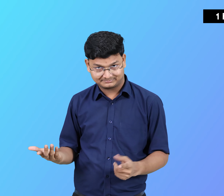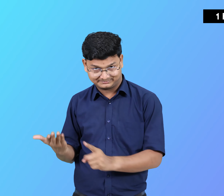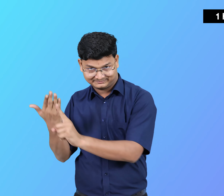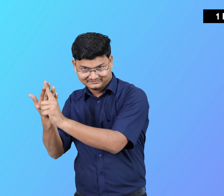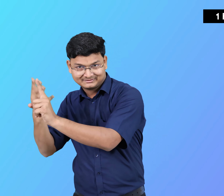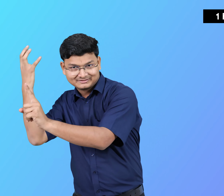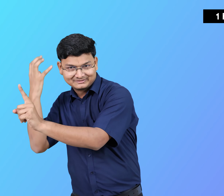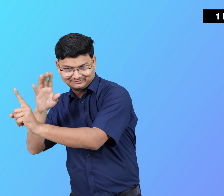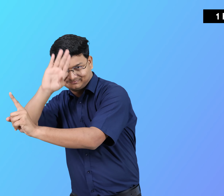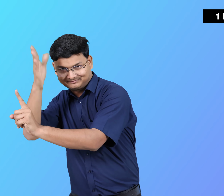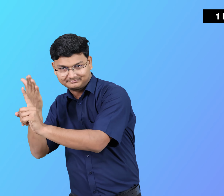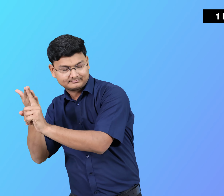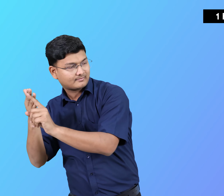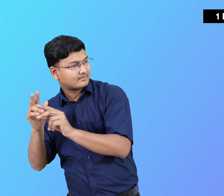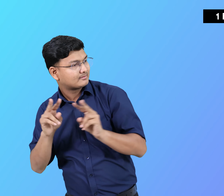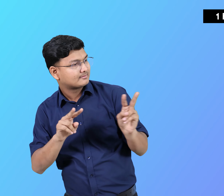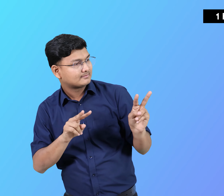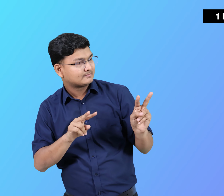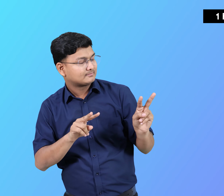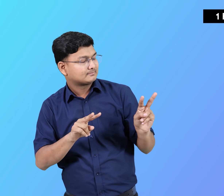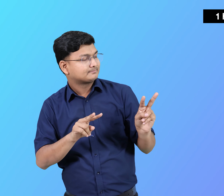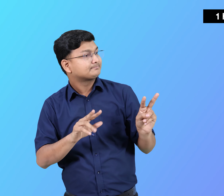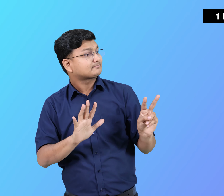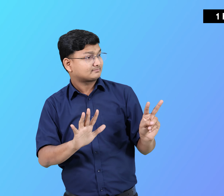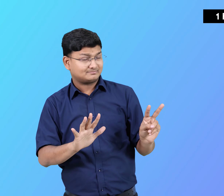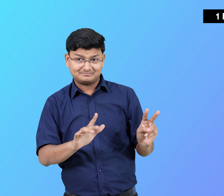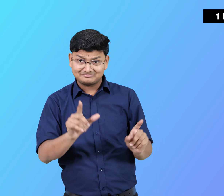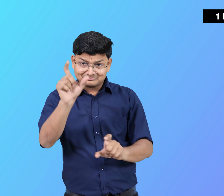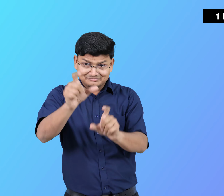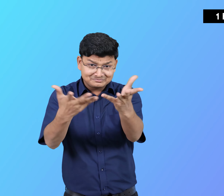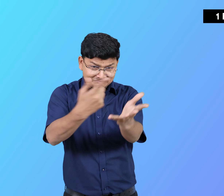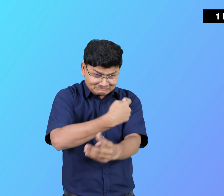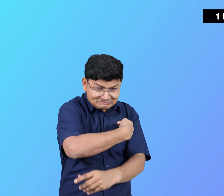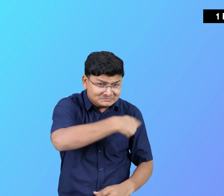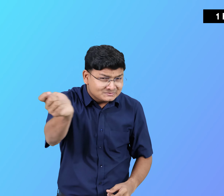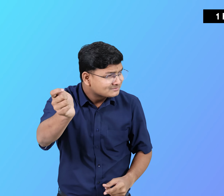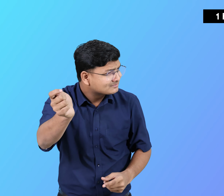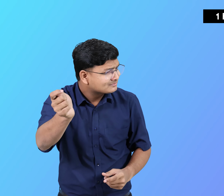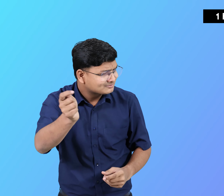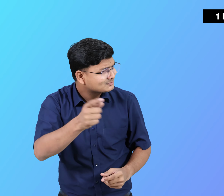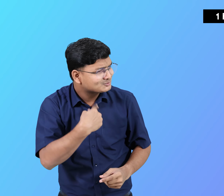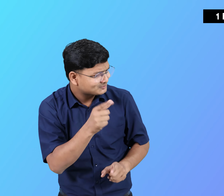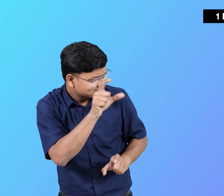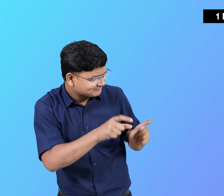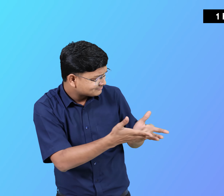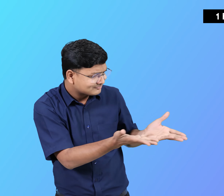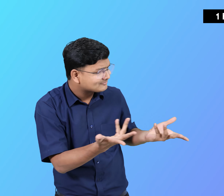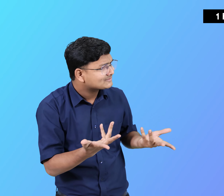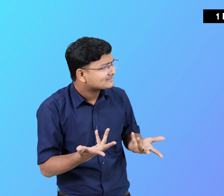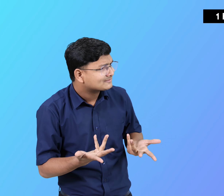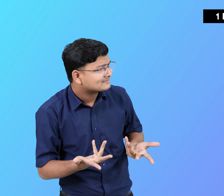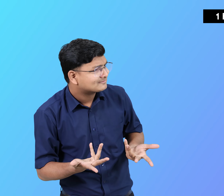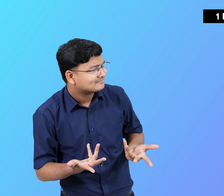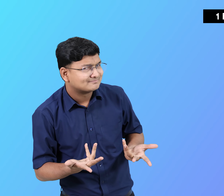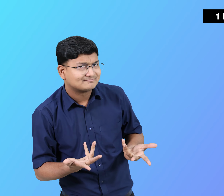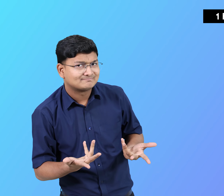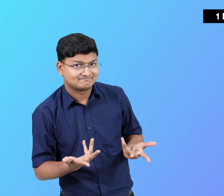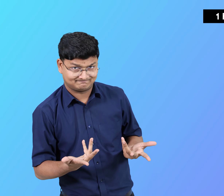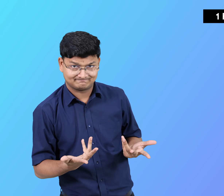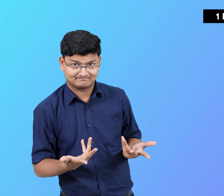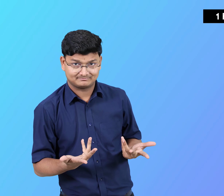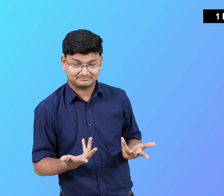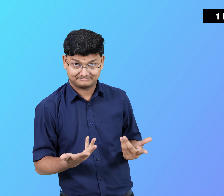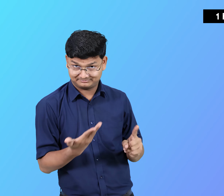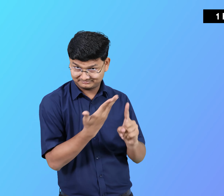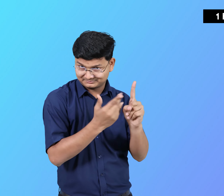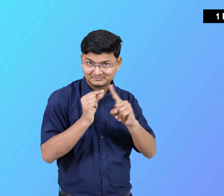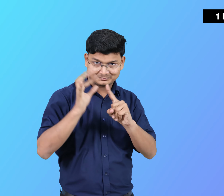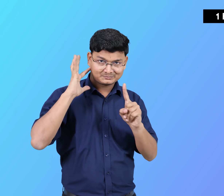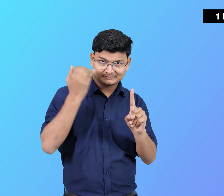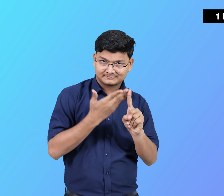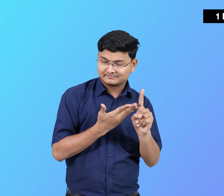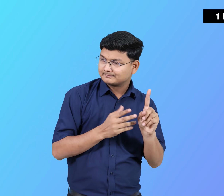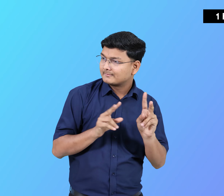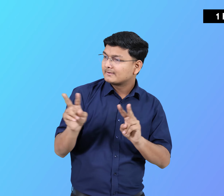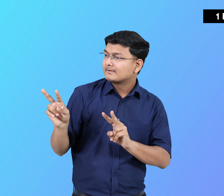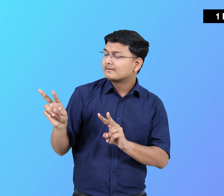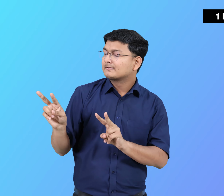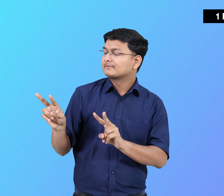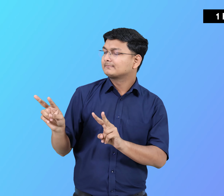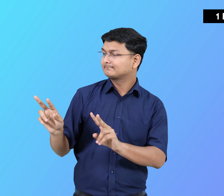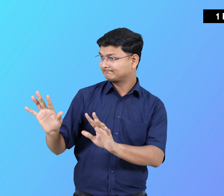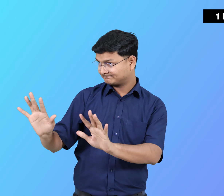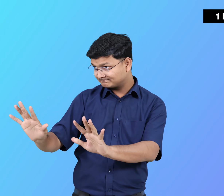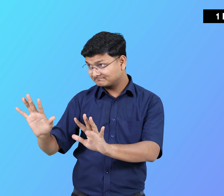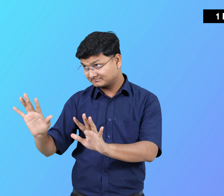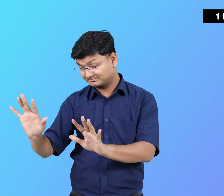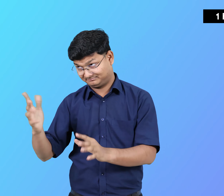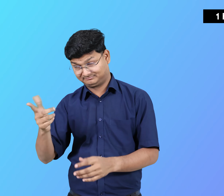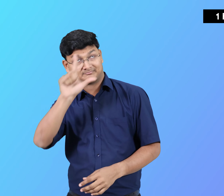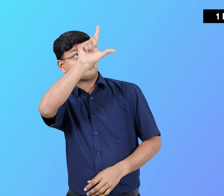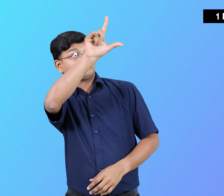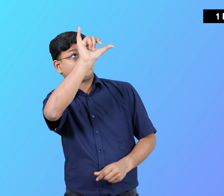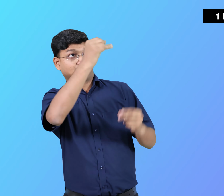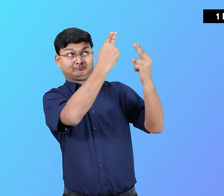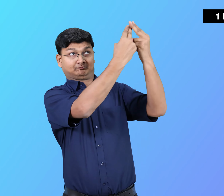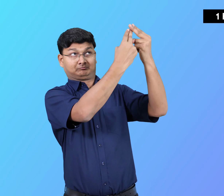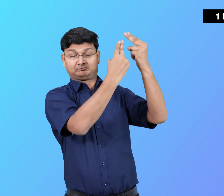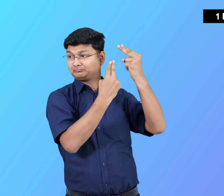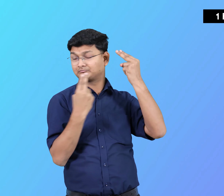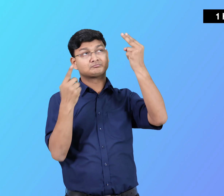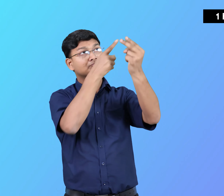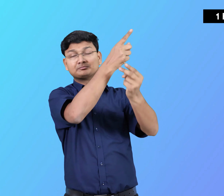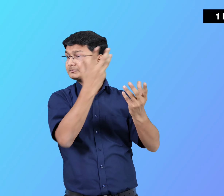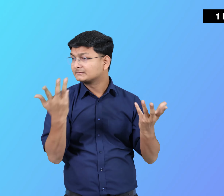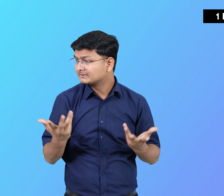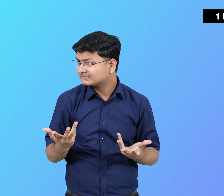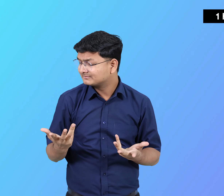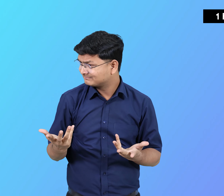Ahab said, “Who will you use to defeat them?” The prophet answered, “The LORD says,